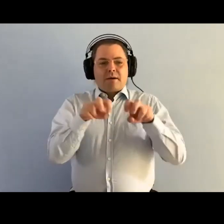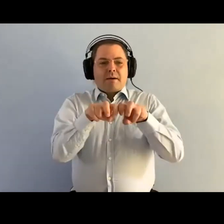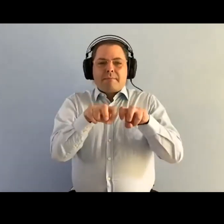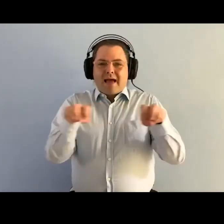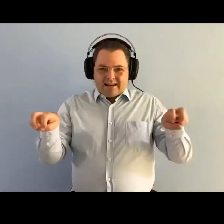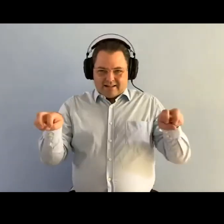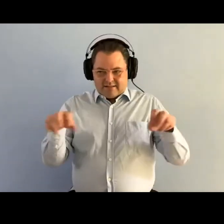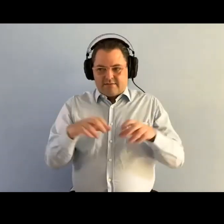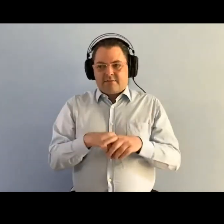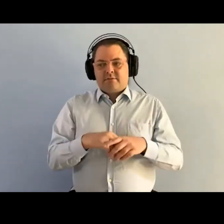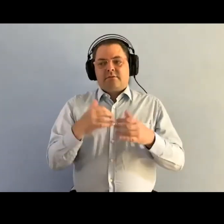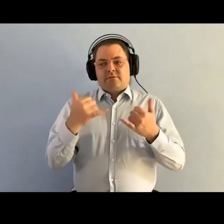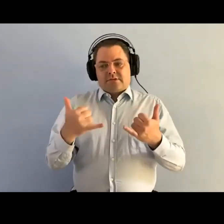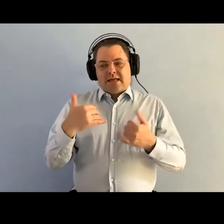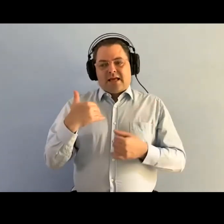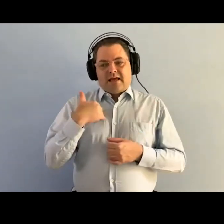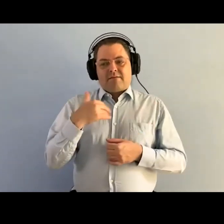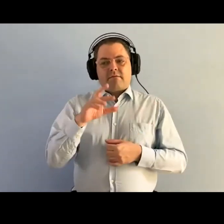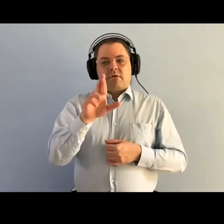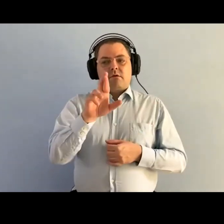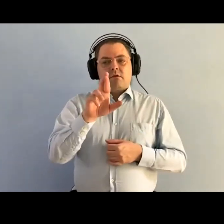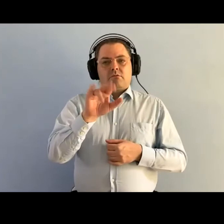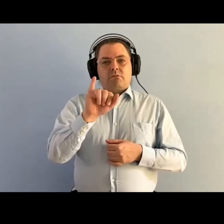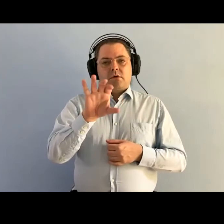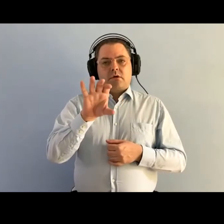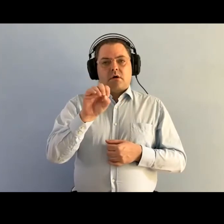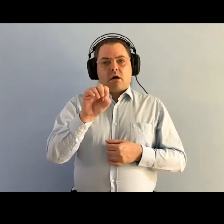So for this I would like to welcome